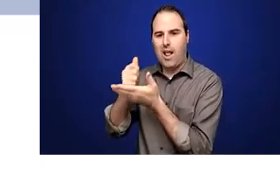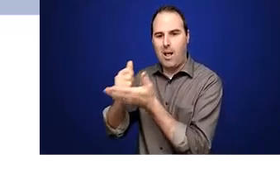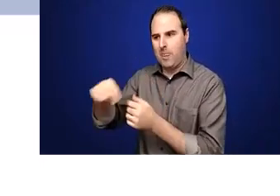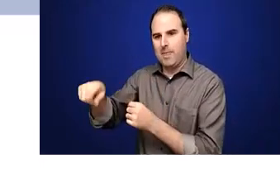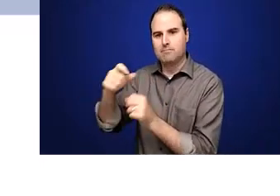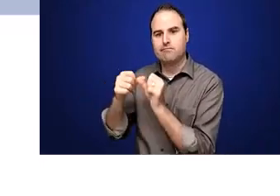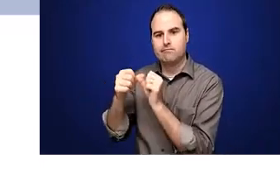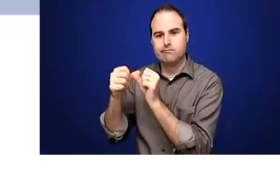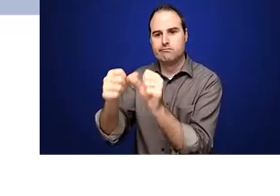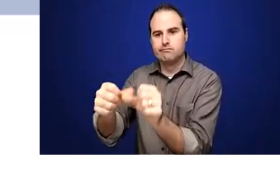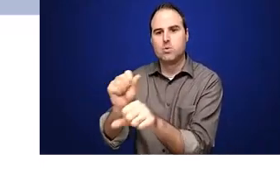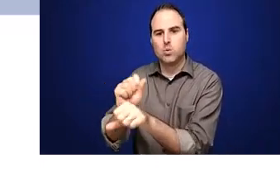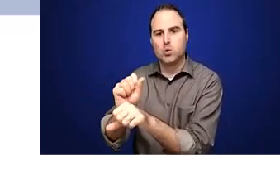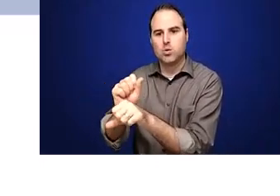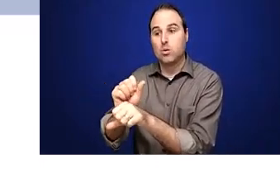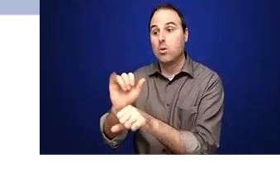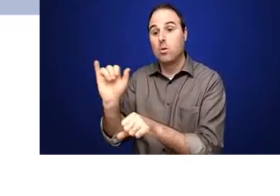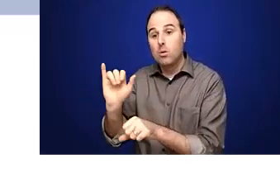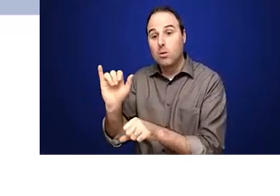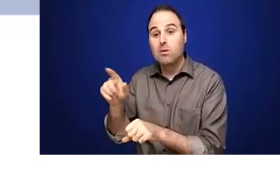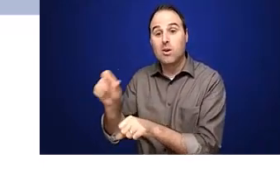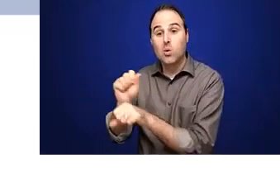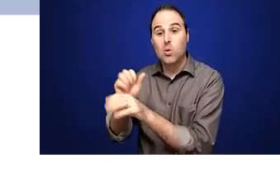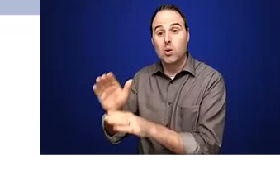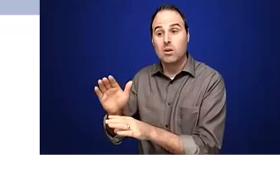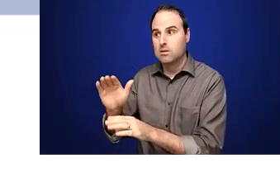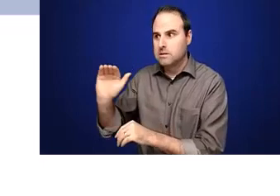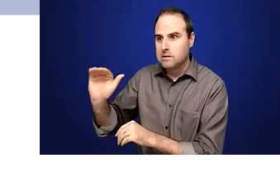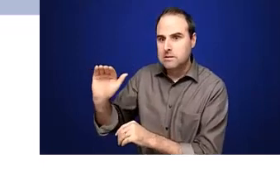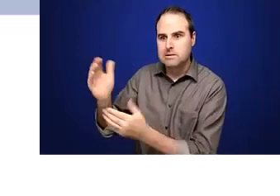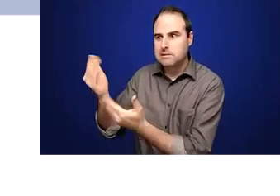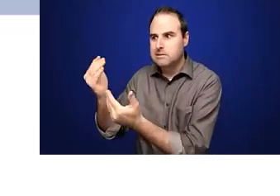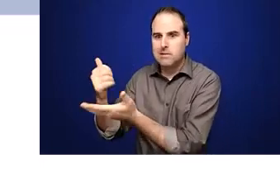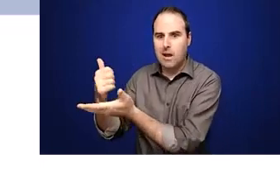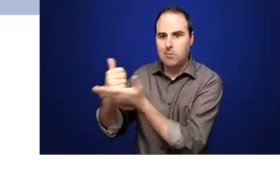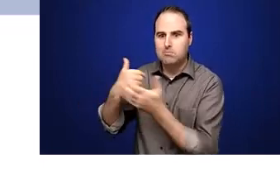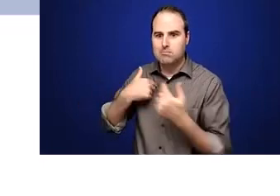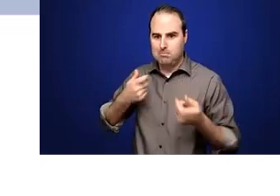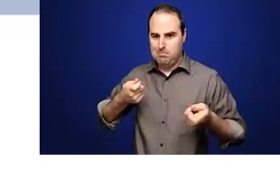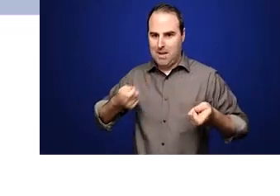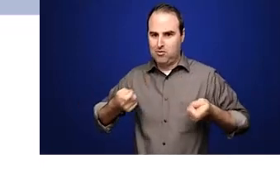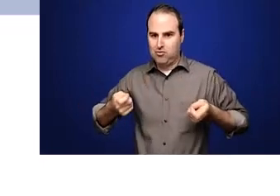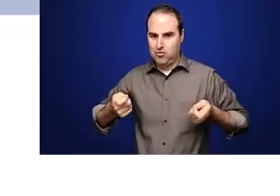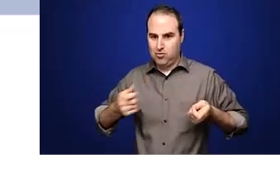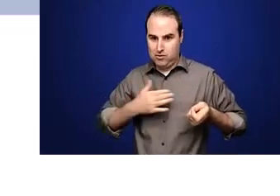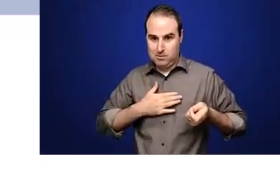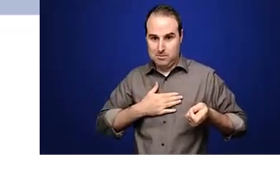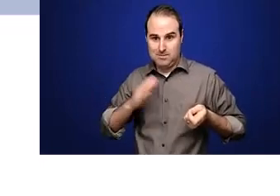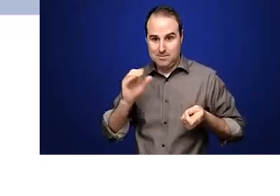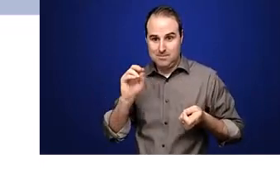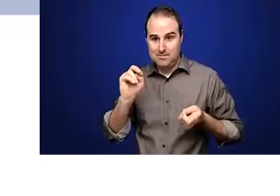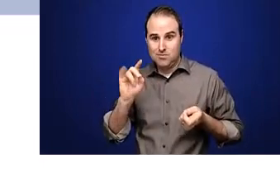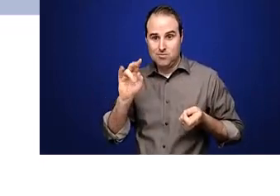on how to manage their episodic health conditions and keep working. So based on this, the ACED research team